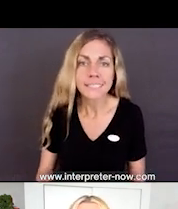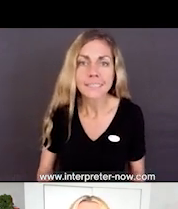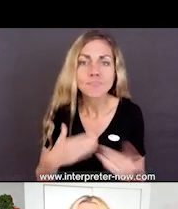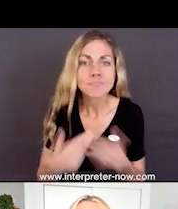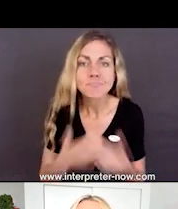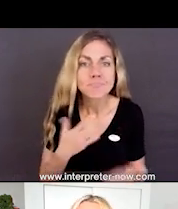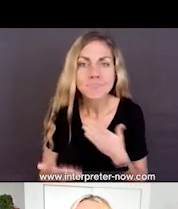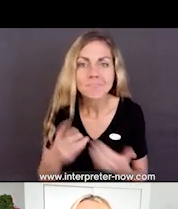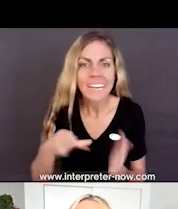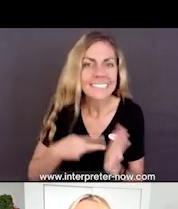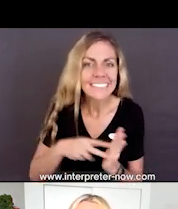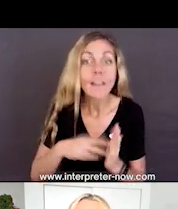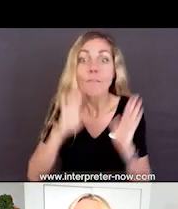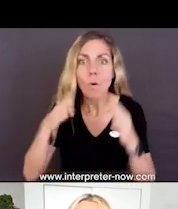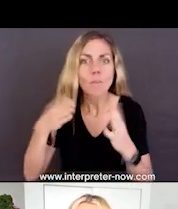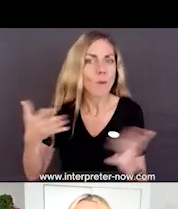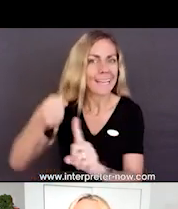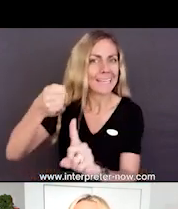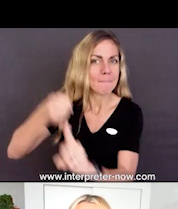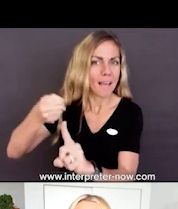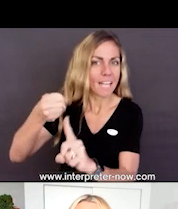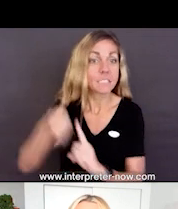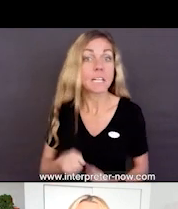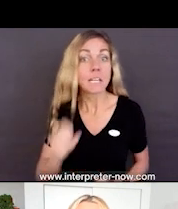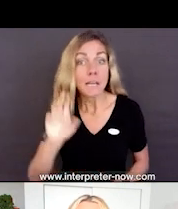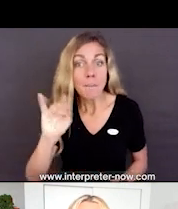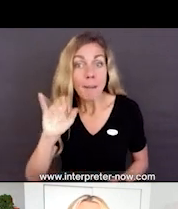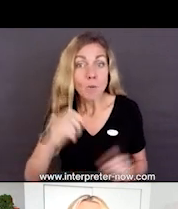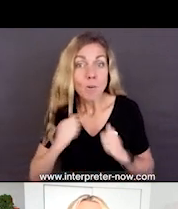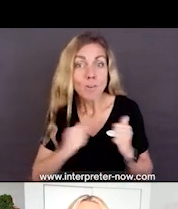That unintentional harm is still harm; impact is the focus here.